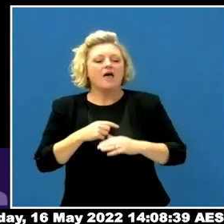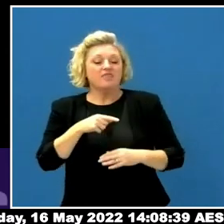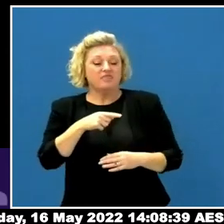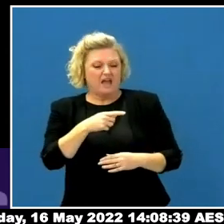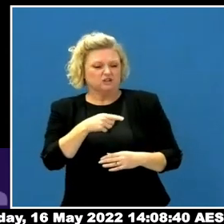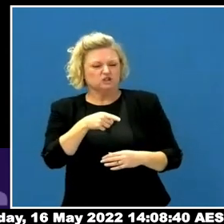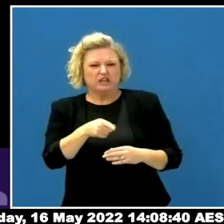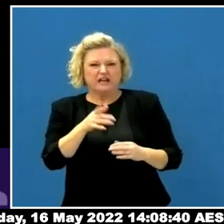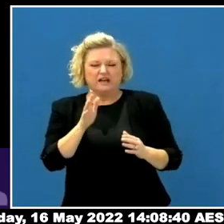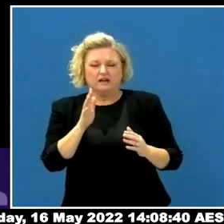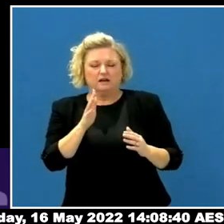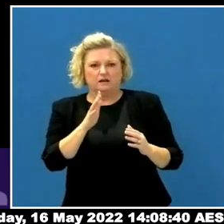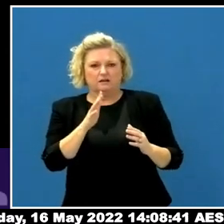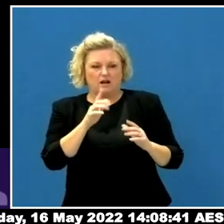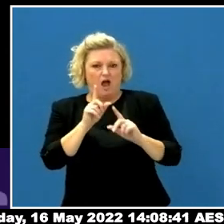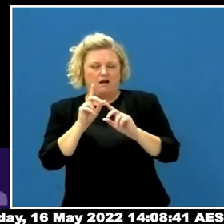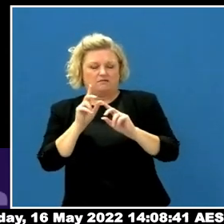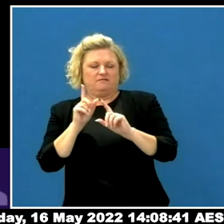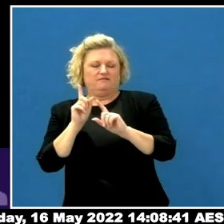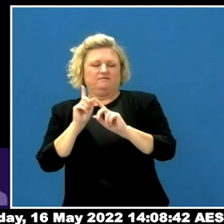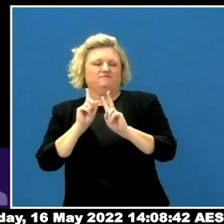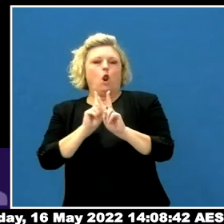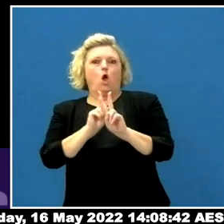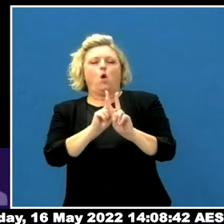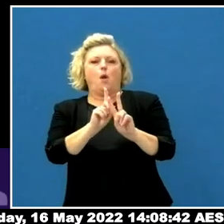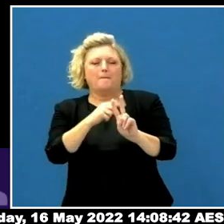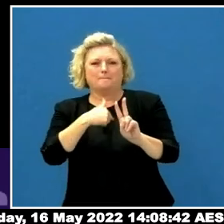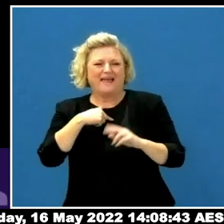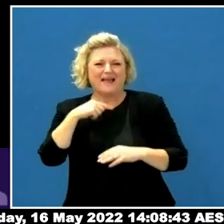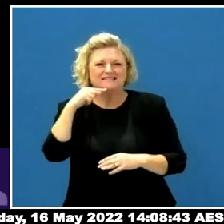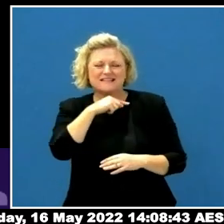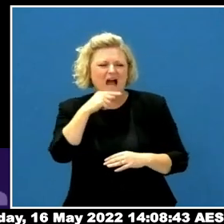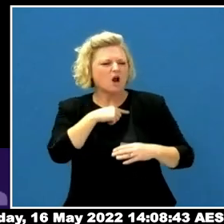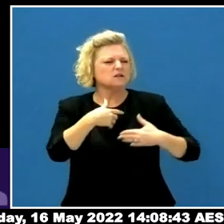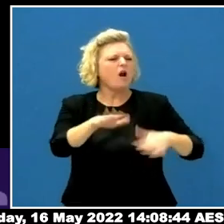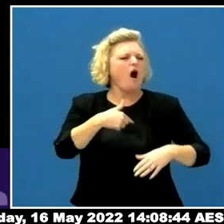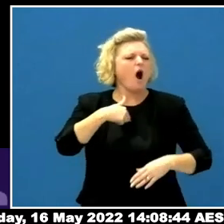And I just said that I'd report her, and shut the door.